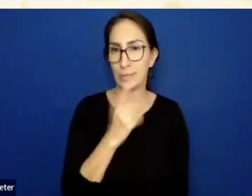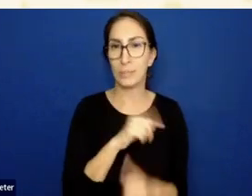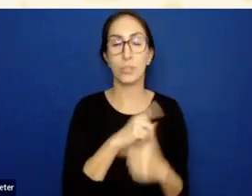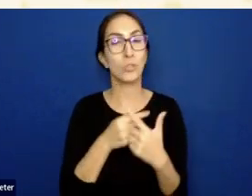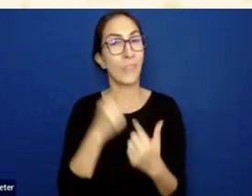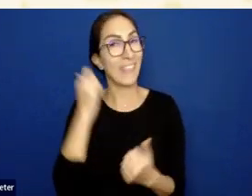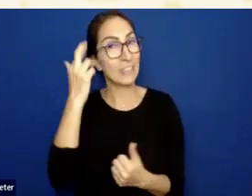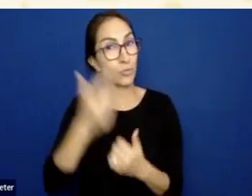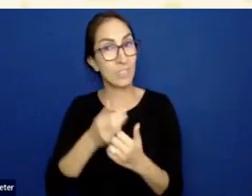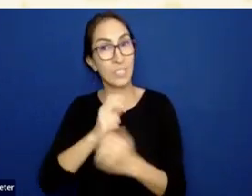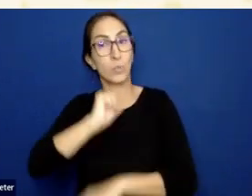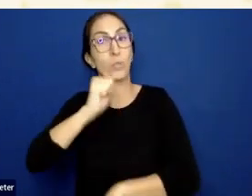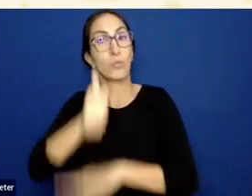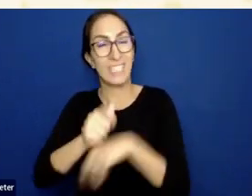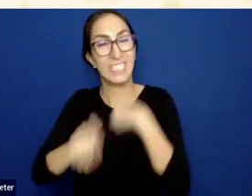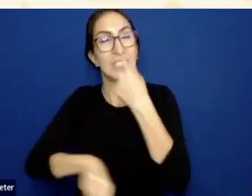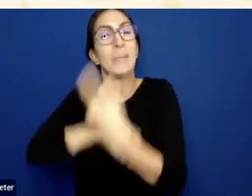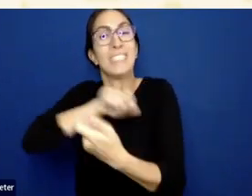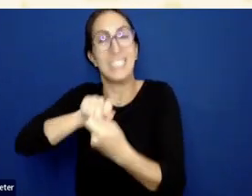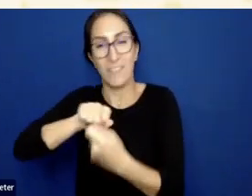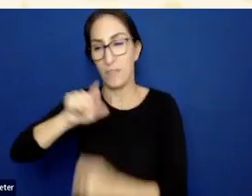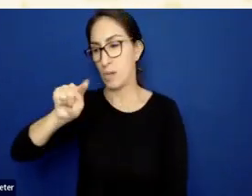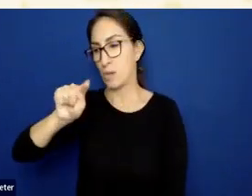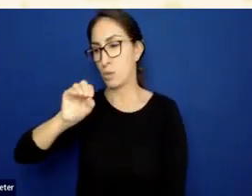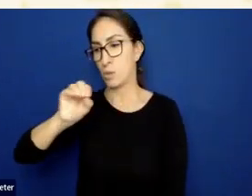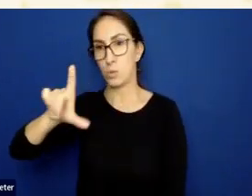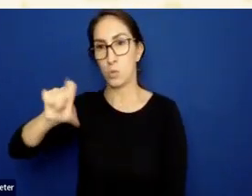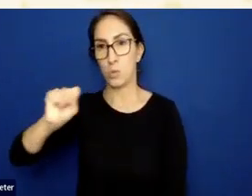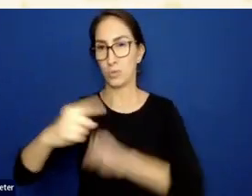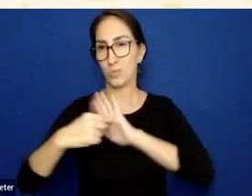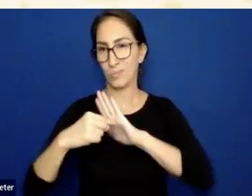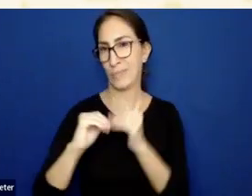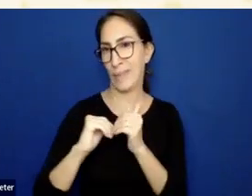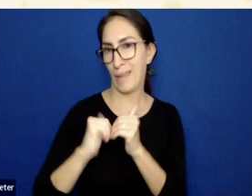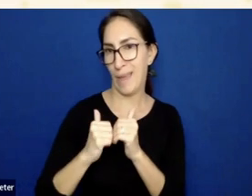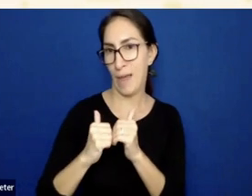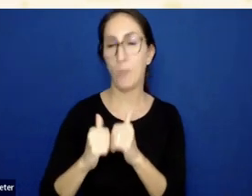that we are going to share today with you. Another thing, of course, is the navigation.